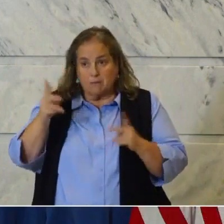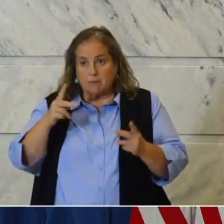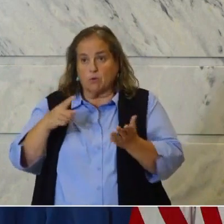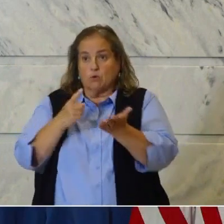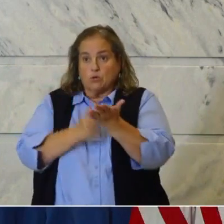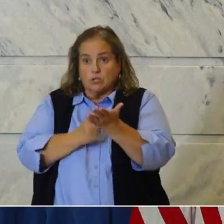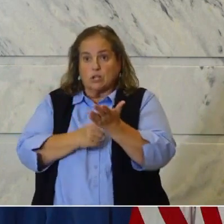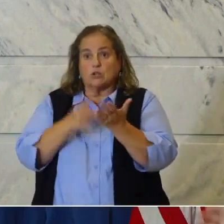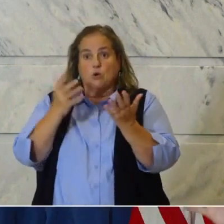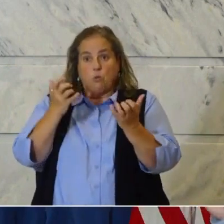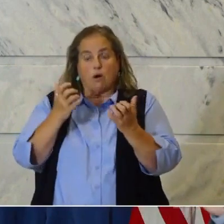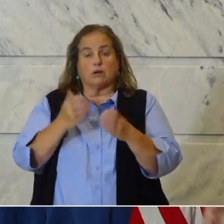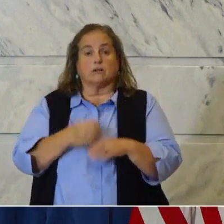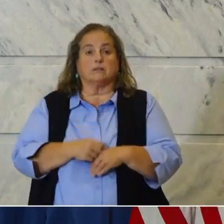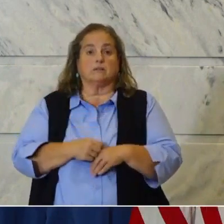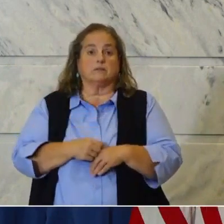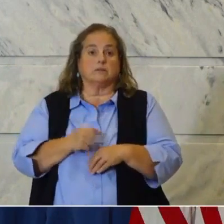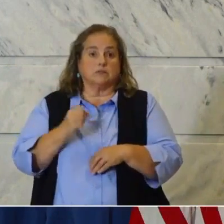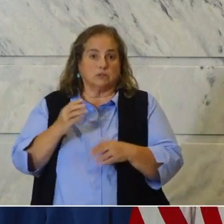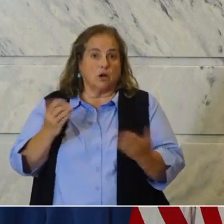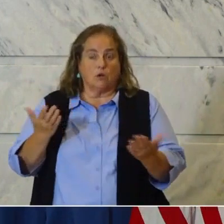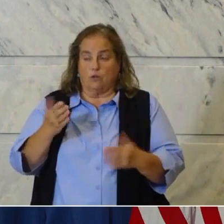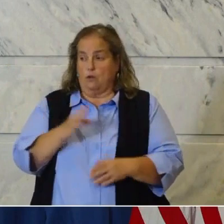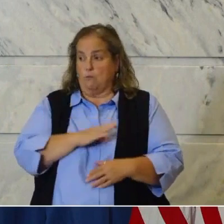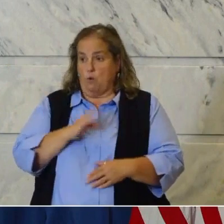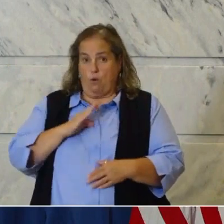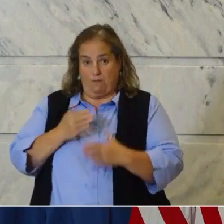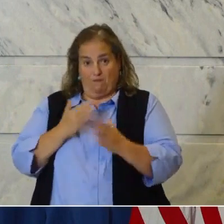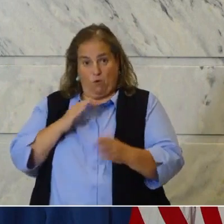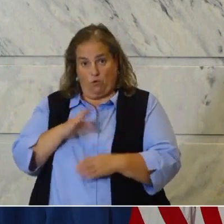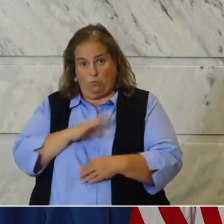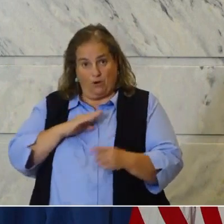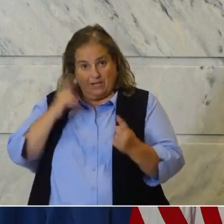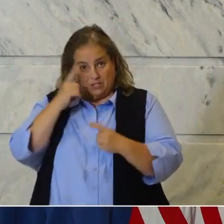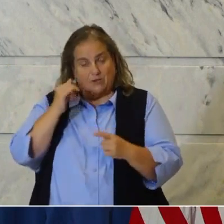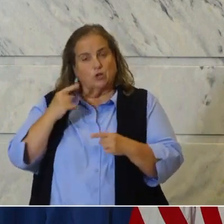before any of the boards that have considered it responsible decisions by